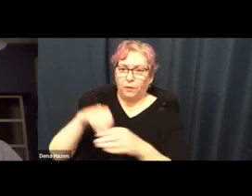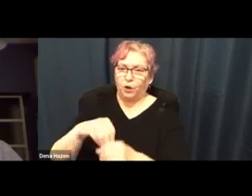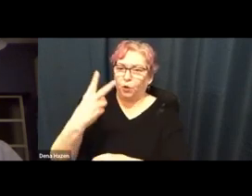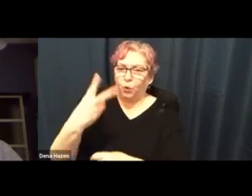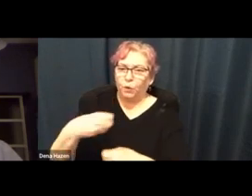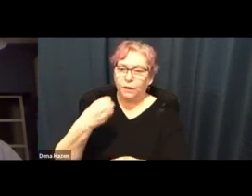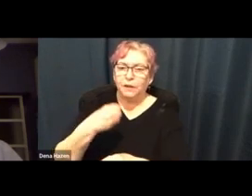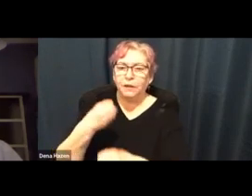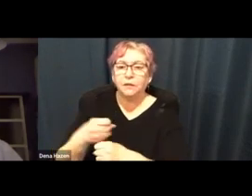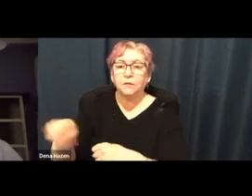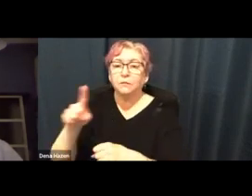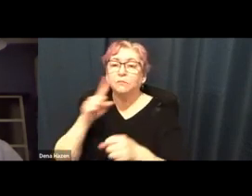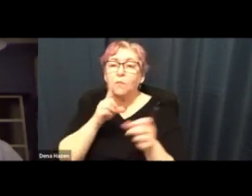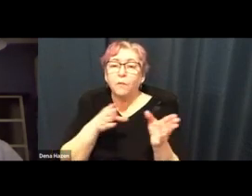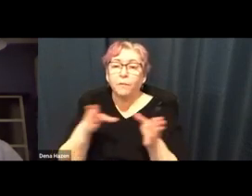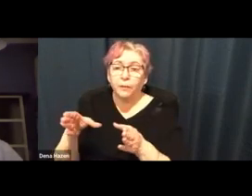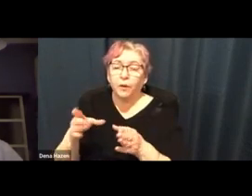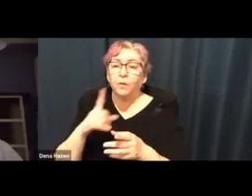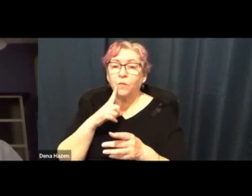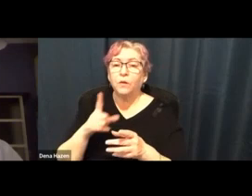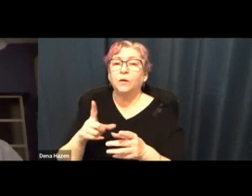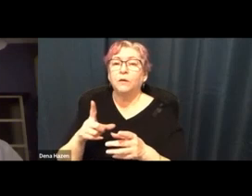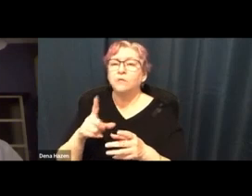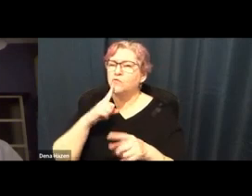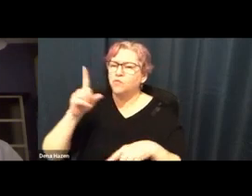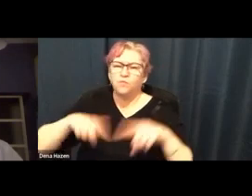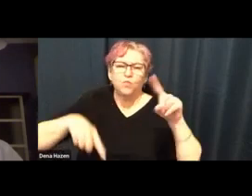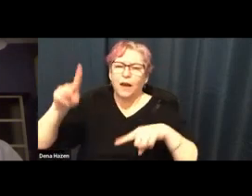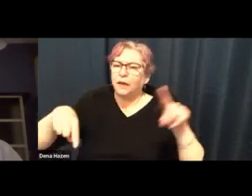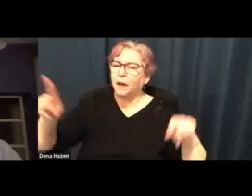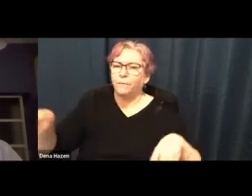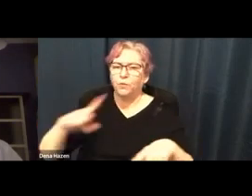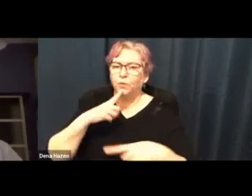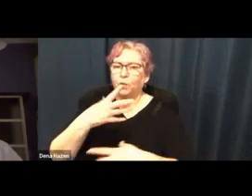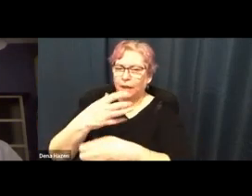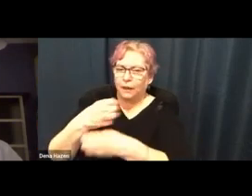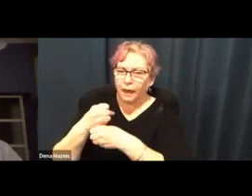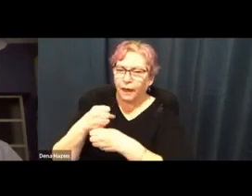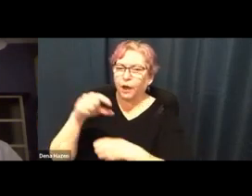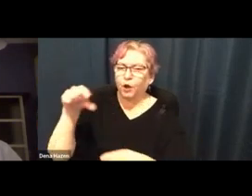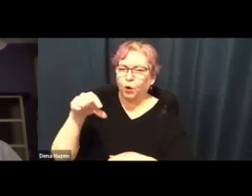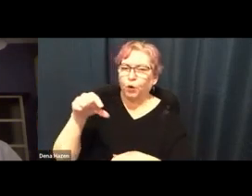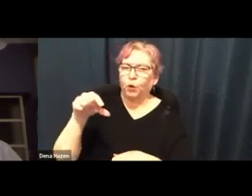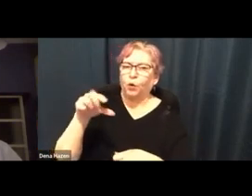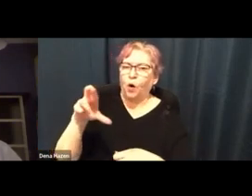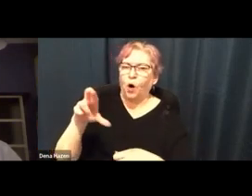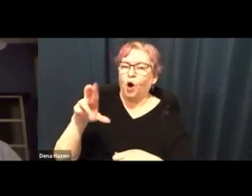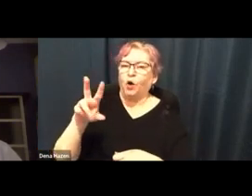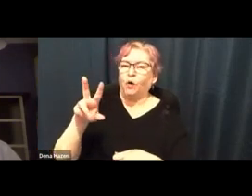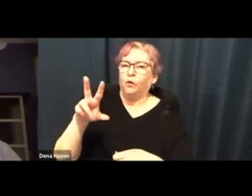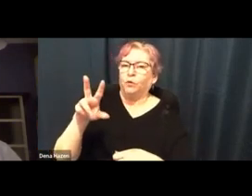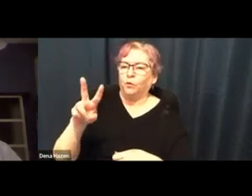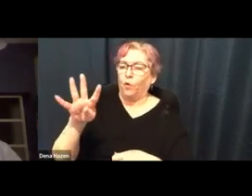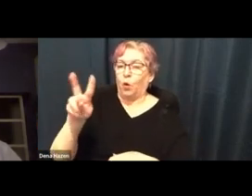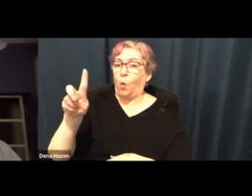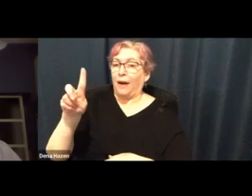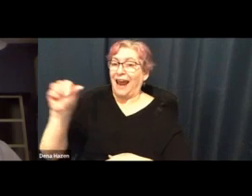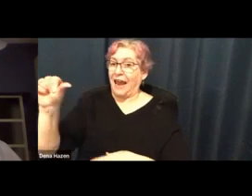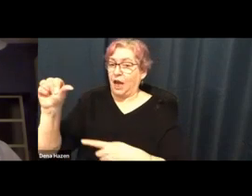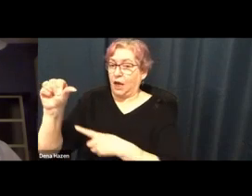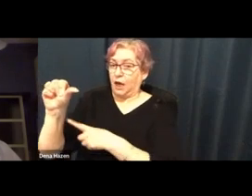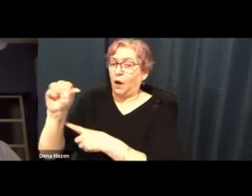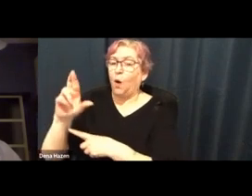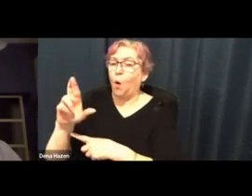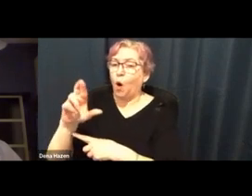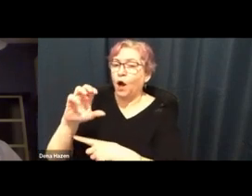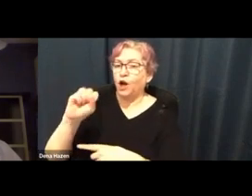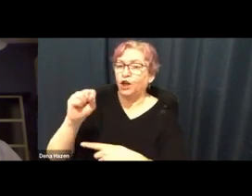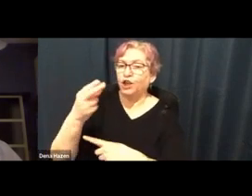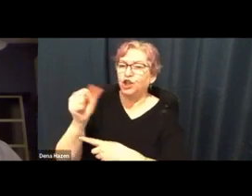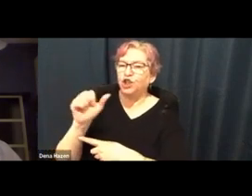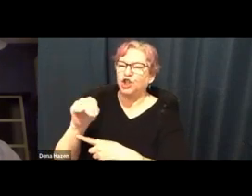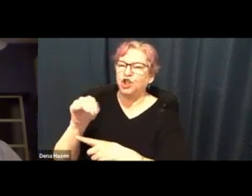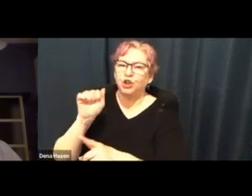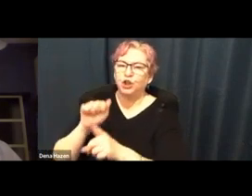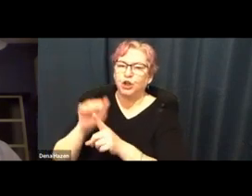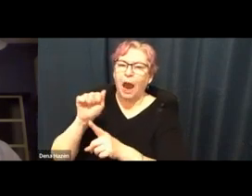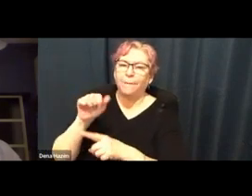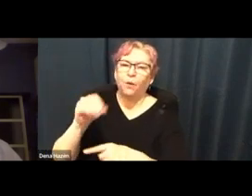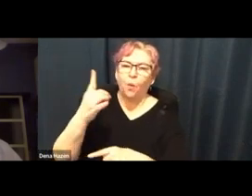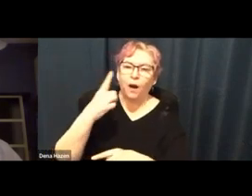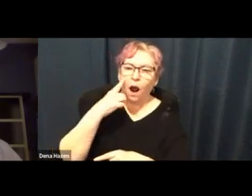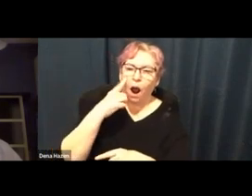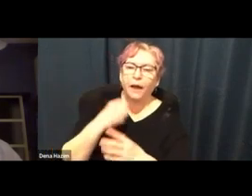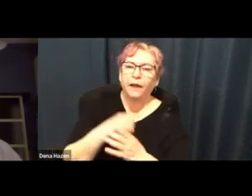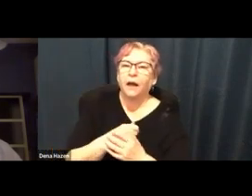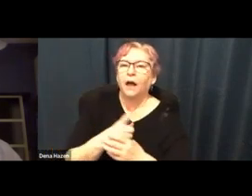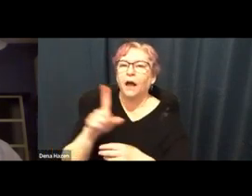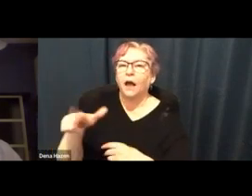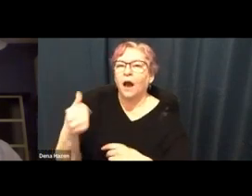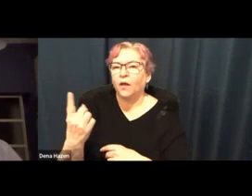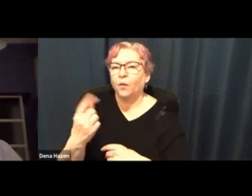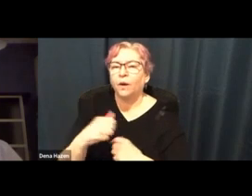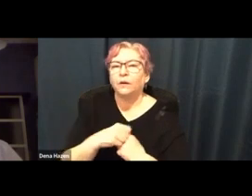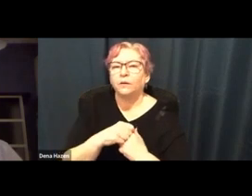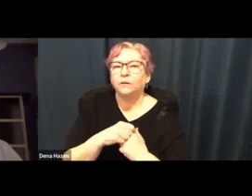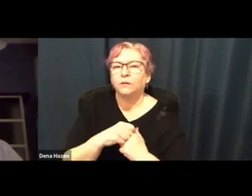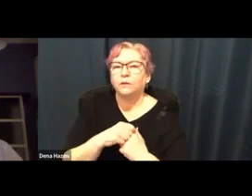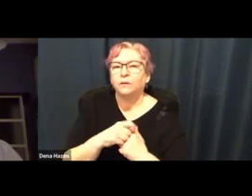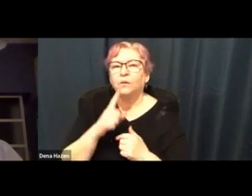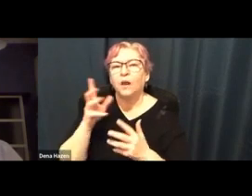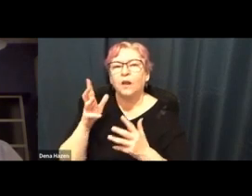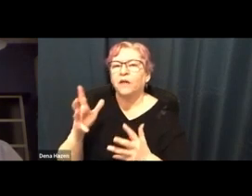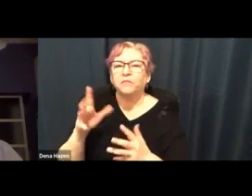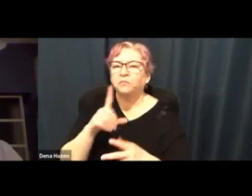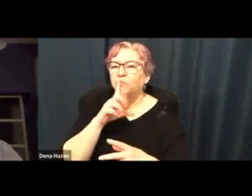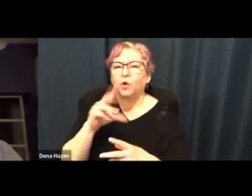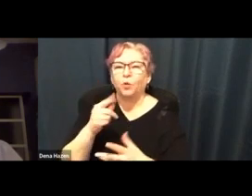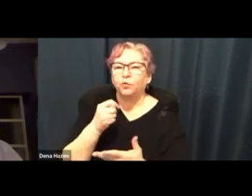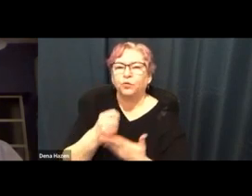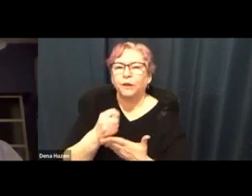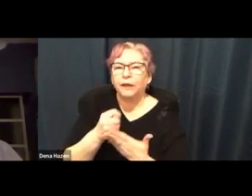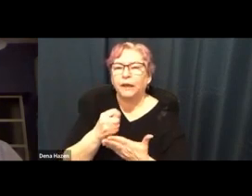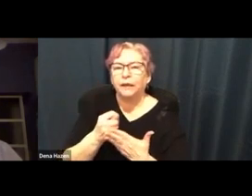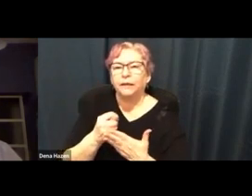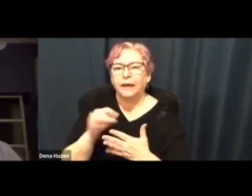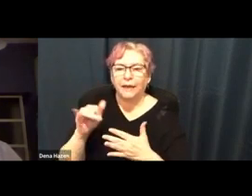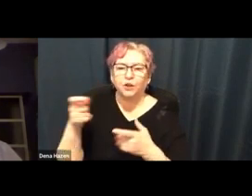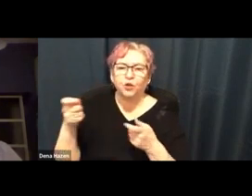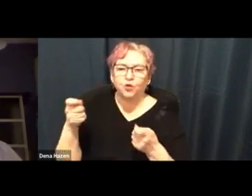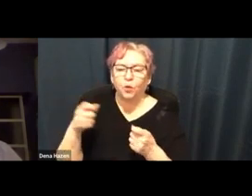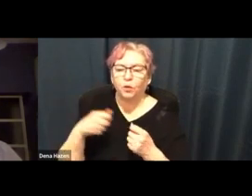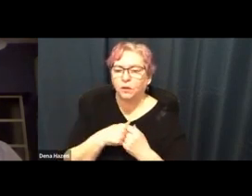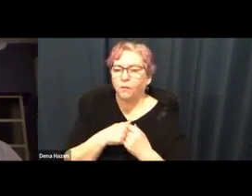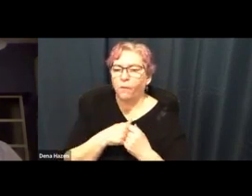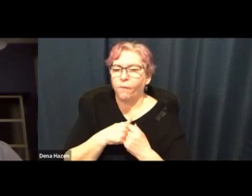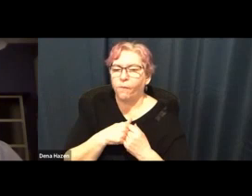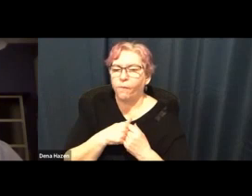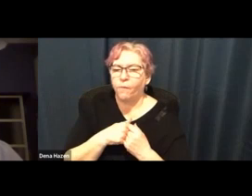Participants were randomized to receive QR-421a or sham in one eye, and the other eye was left untreated as control.